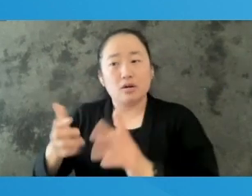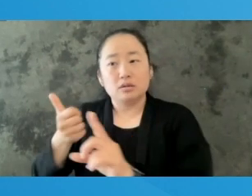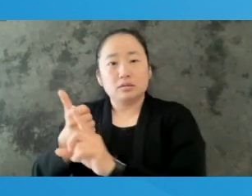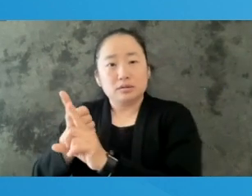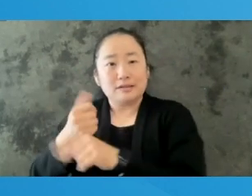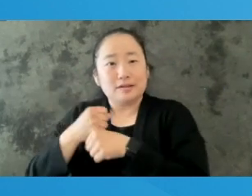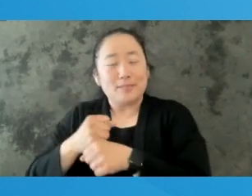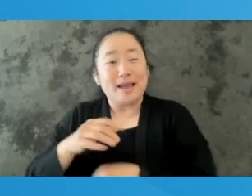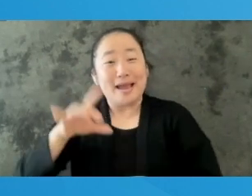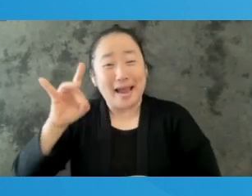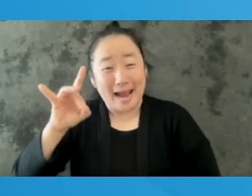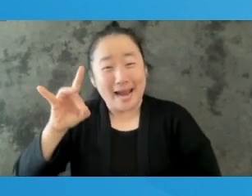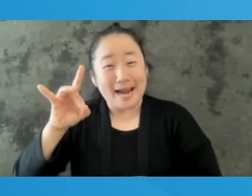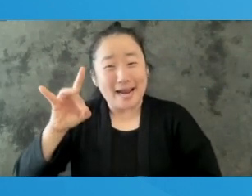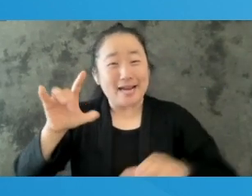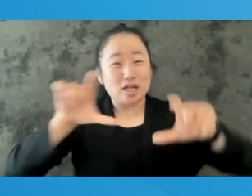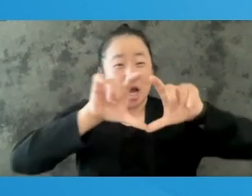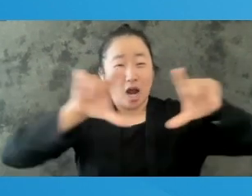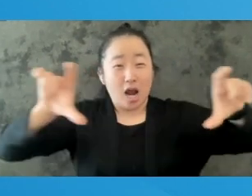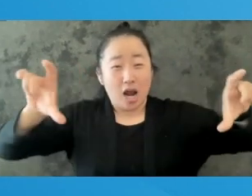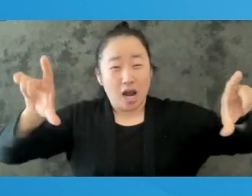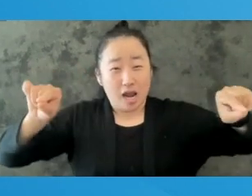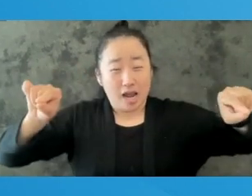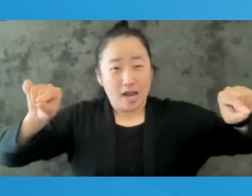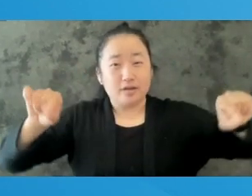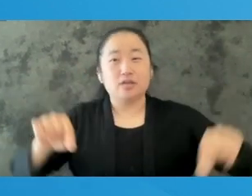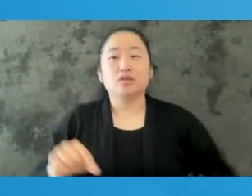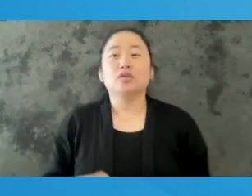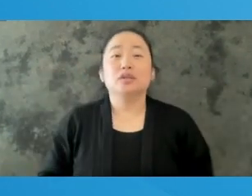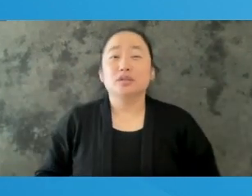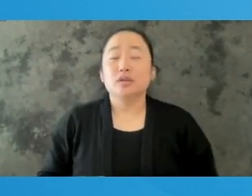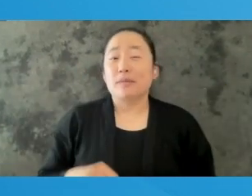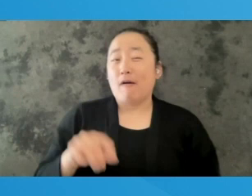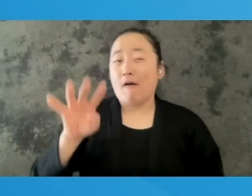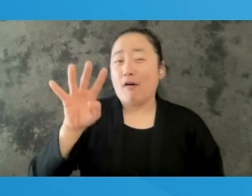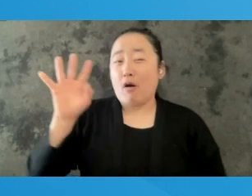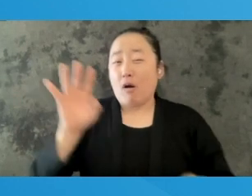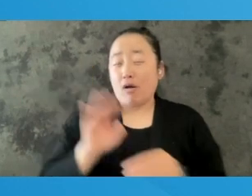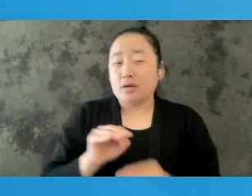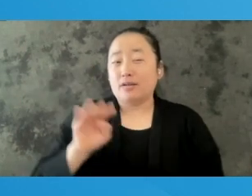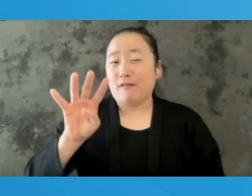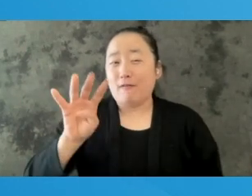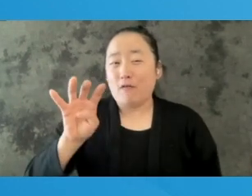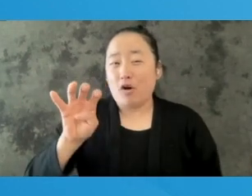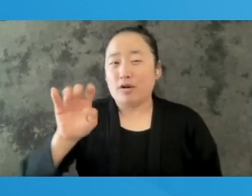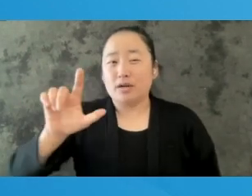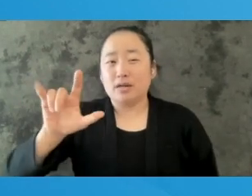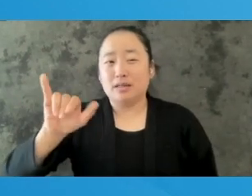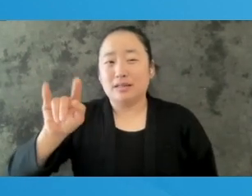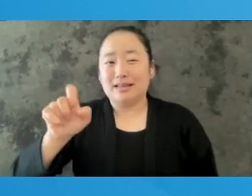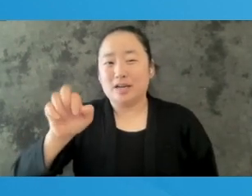that this is nearly 400 linear feet. It is a truly monumental artwork.